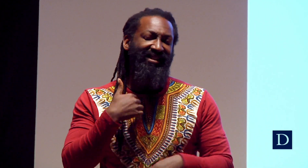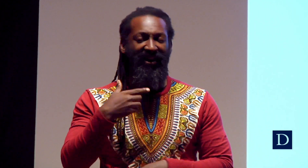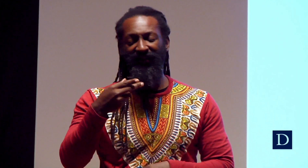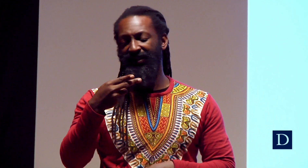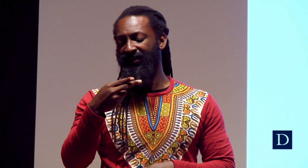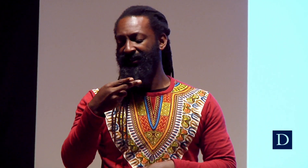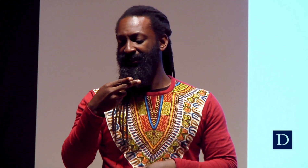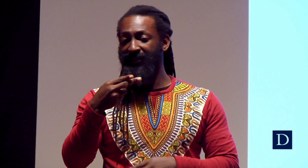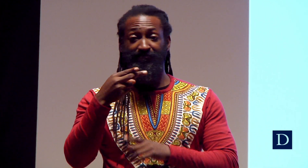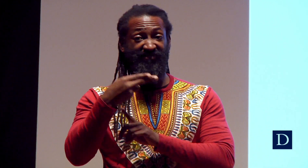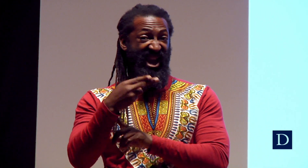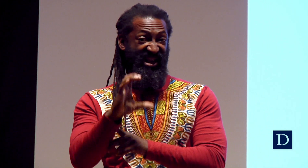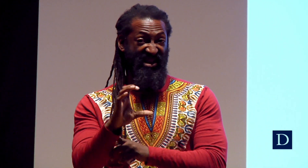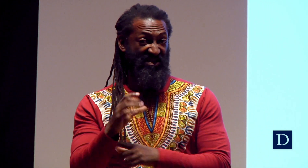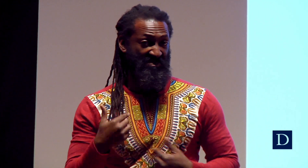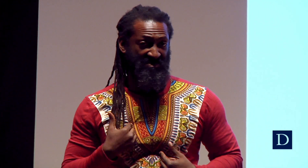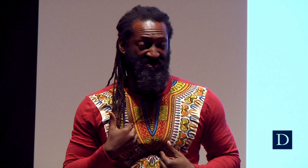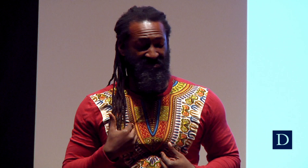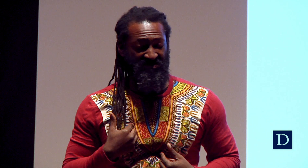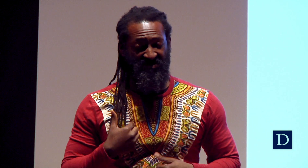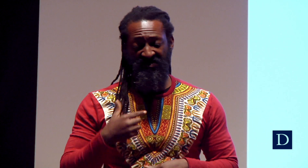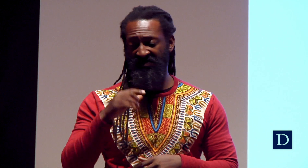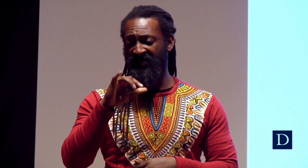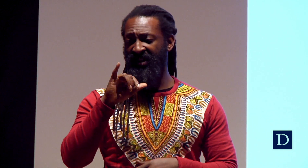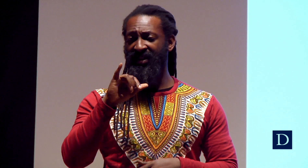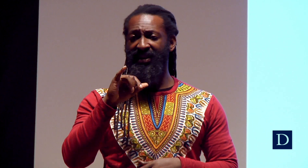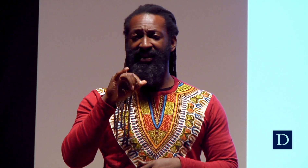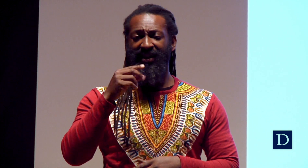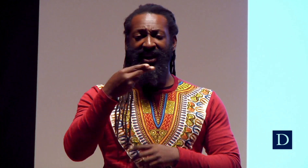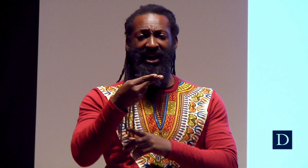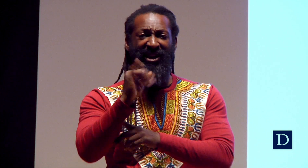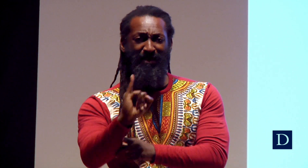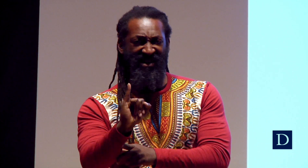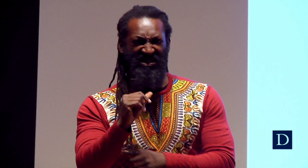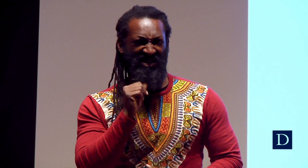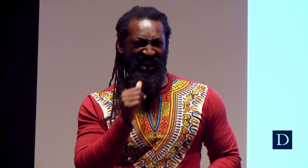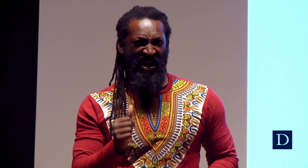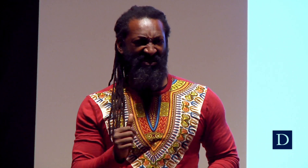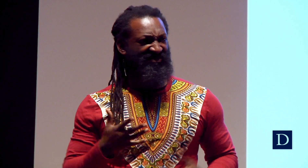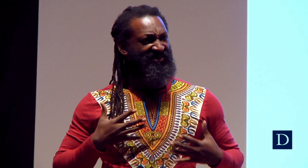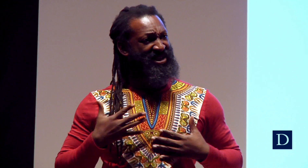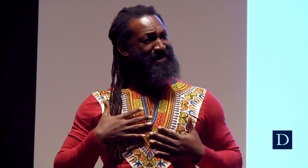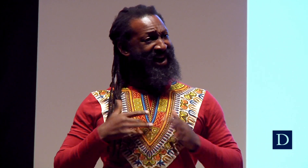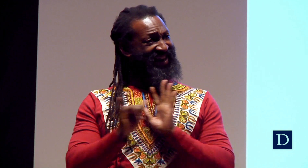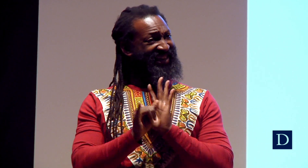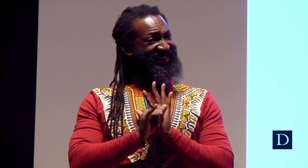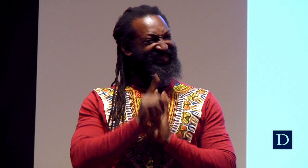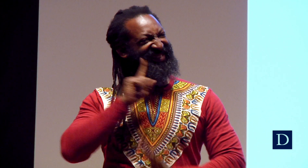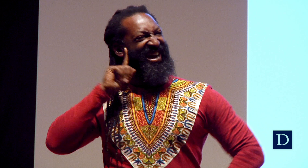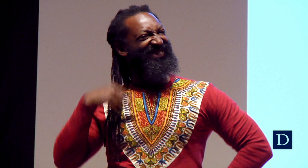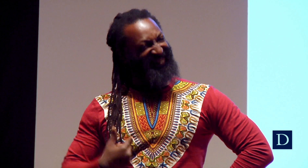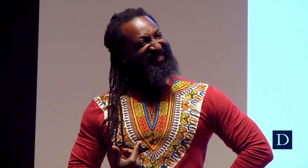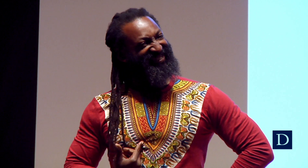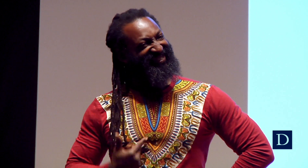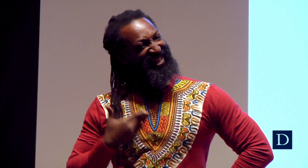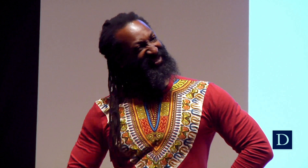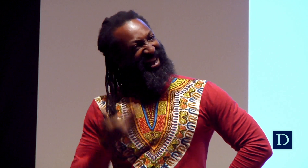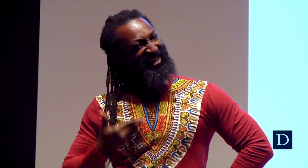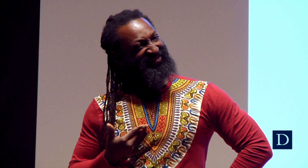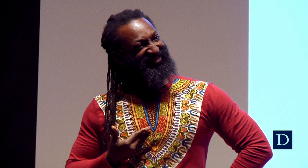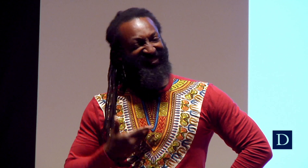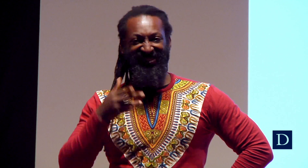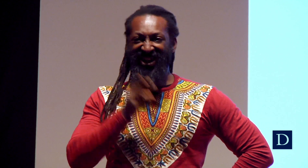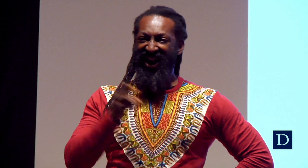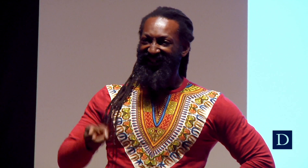so for example, I don’t call myself handicapped. That’s not a term that I use. I don’t call myself hearing impaired. That’s not my identity. My identity is Deaf.